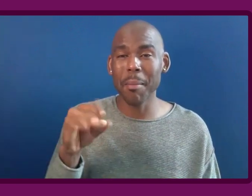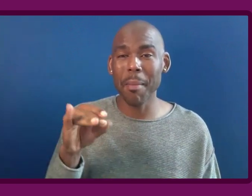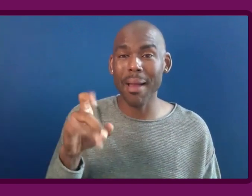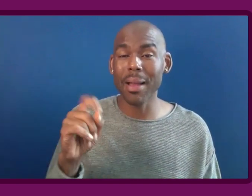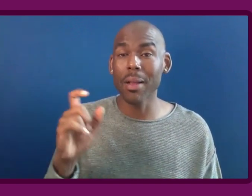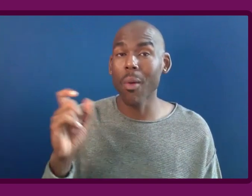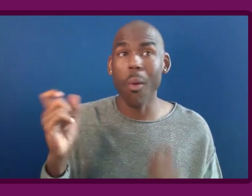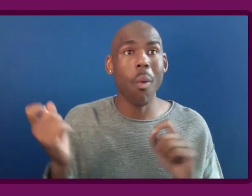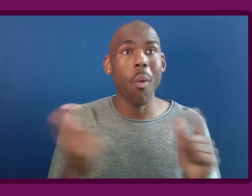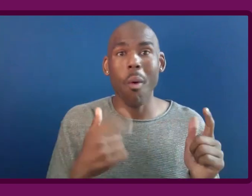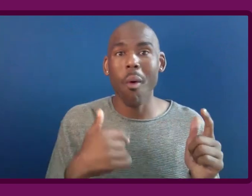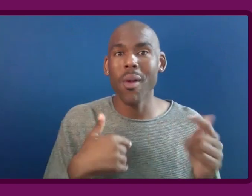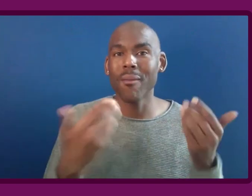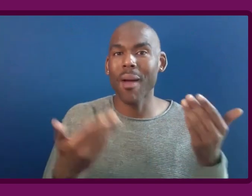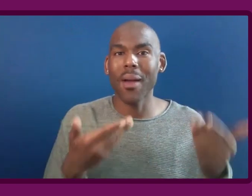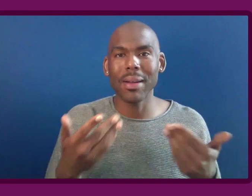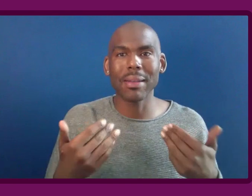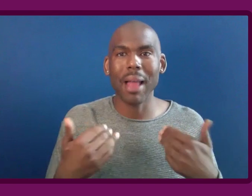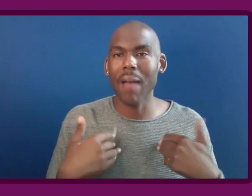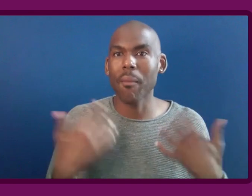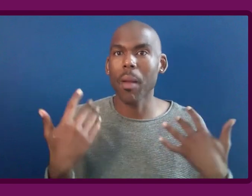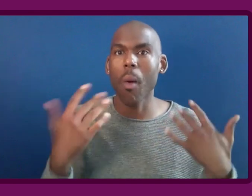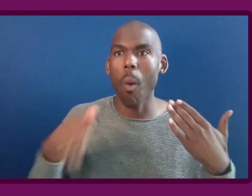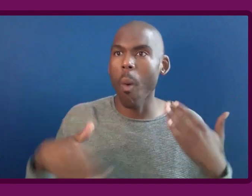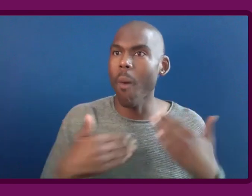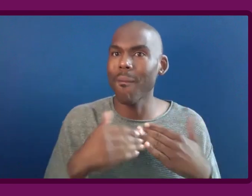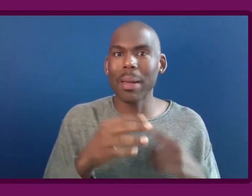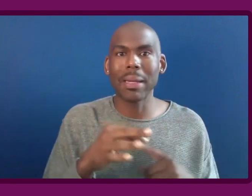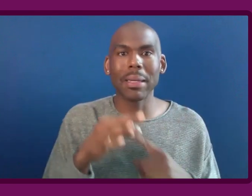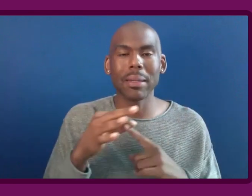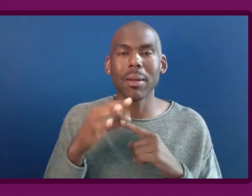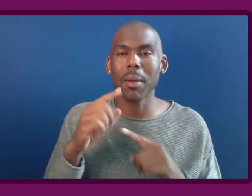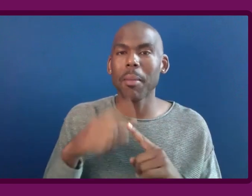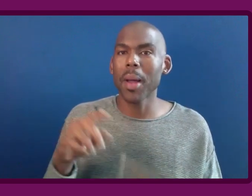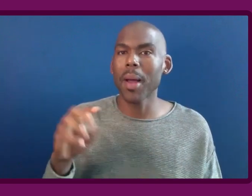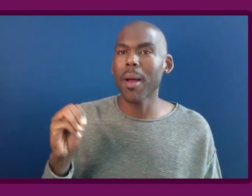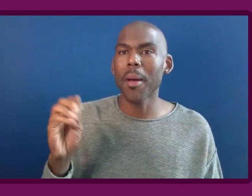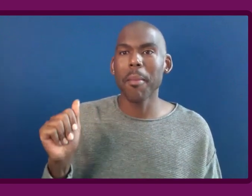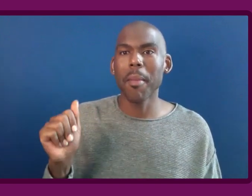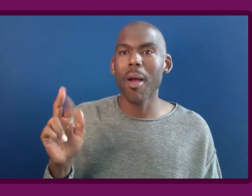the idea that people with disabilities deserve to have accurate, nuanced depictions of them on